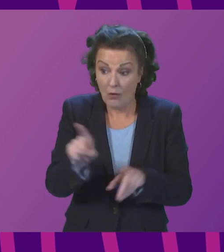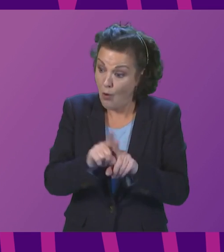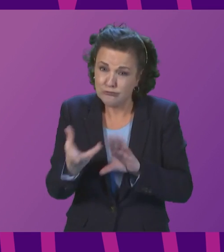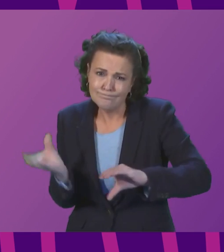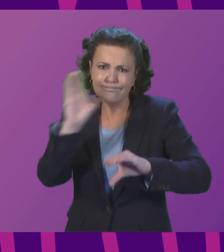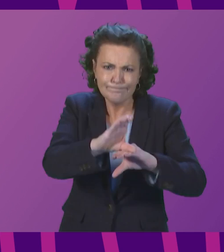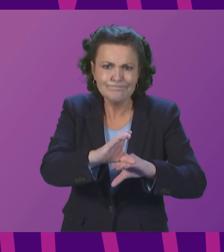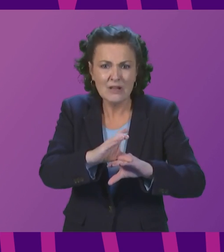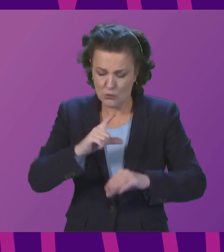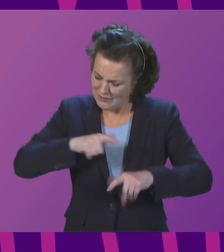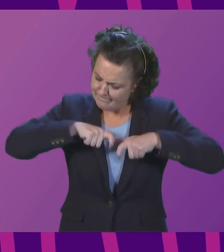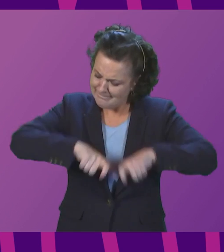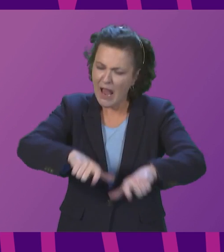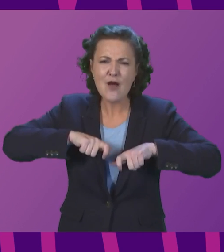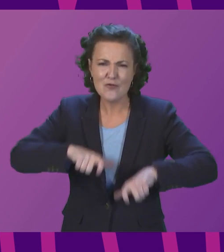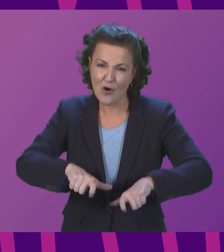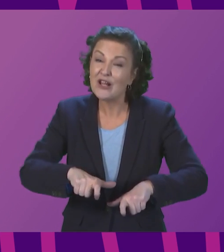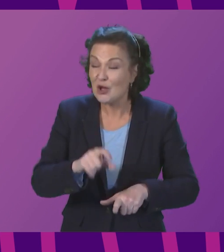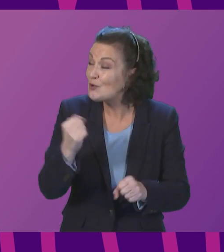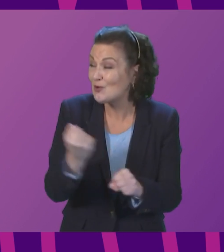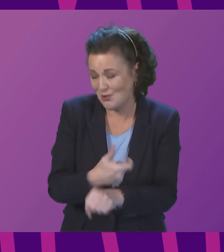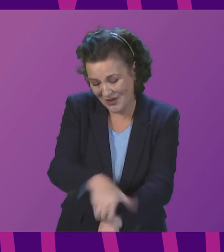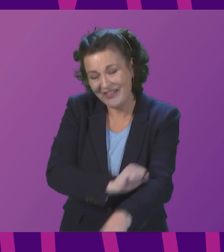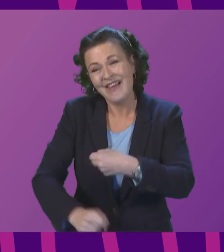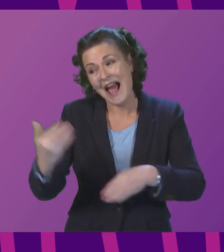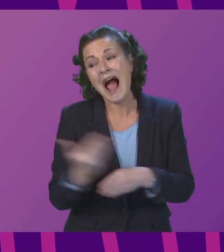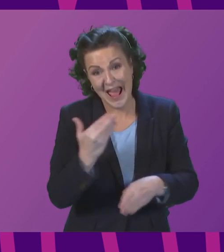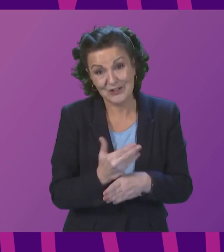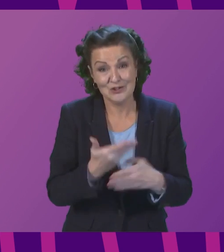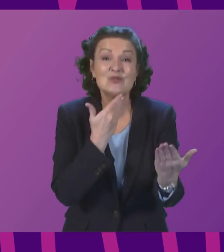We will continue to get on with taking the actions to tackle climate change.